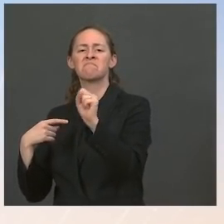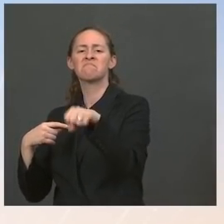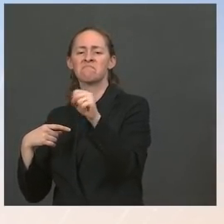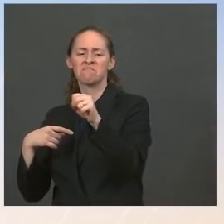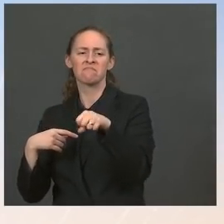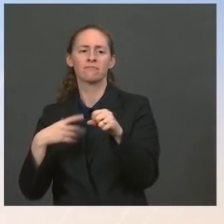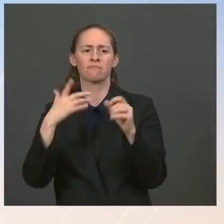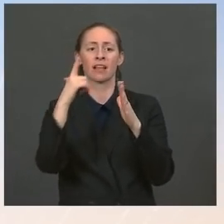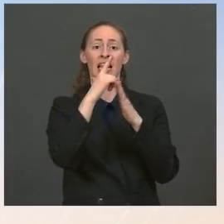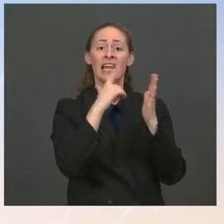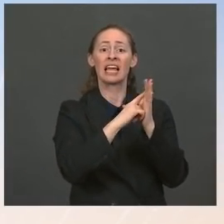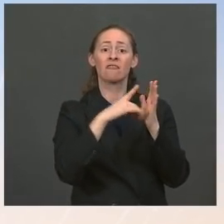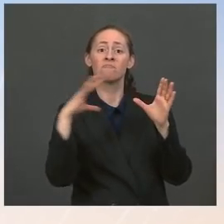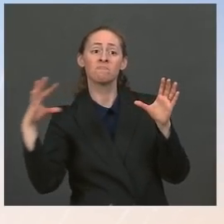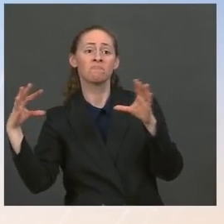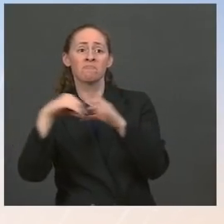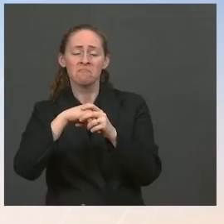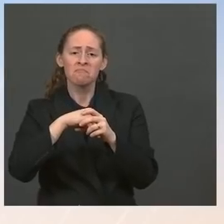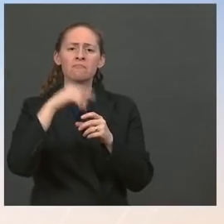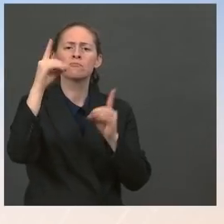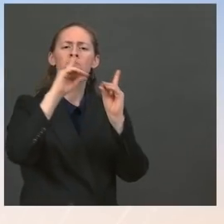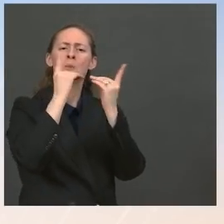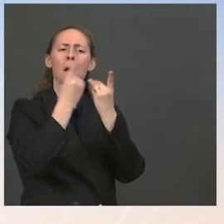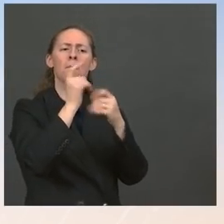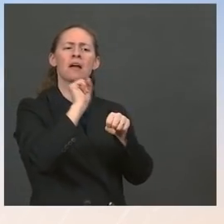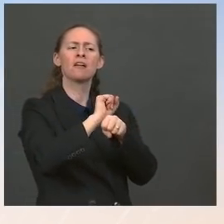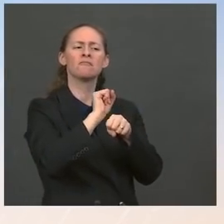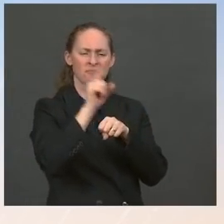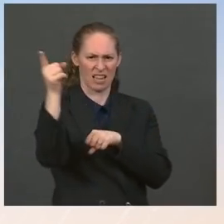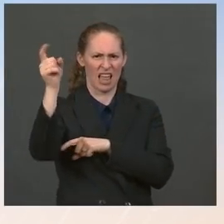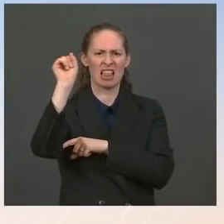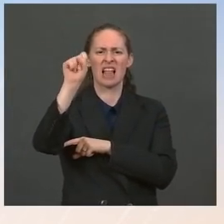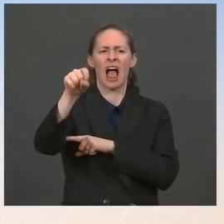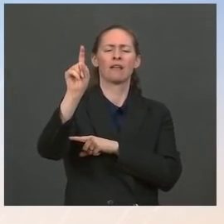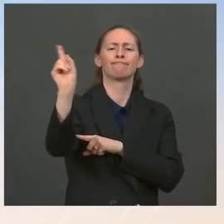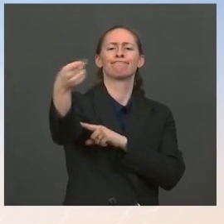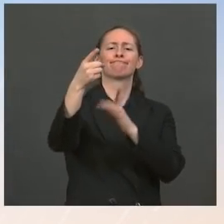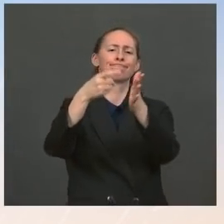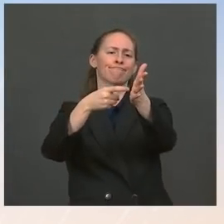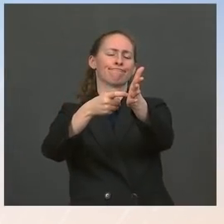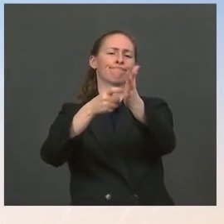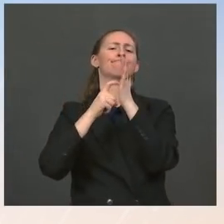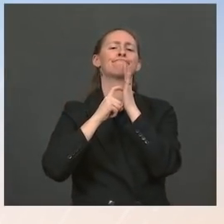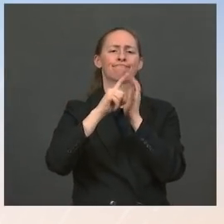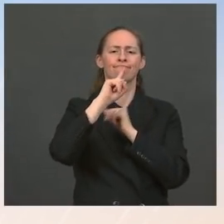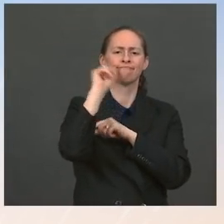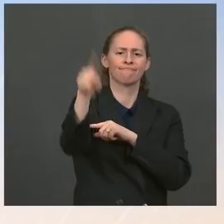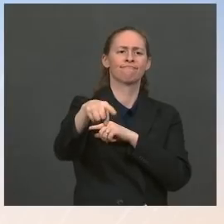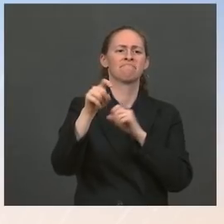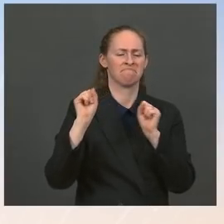The Department of Labor have the -- has the authority to move forward in making sure that they keep the workplace safe.